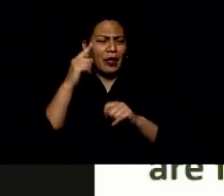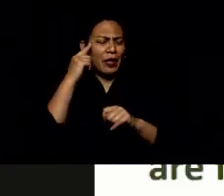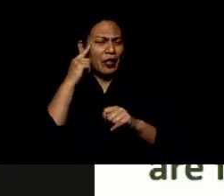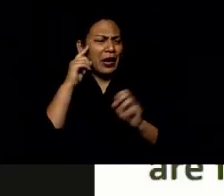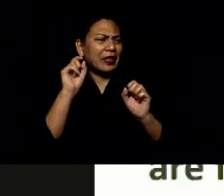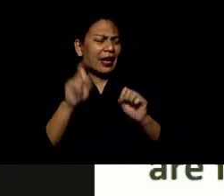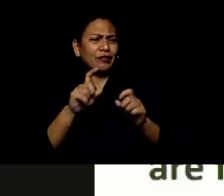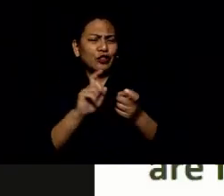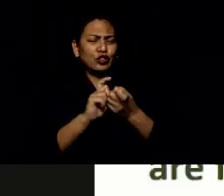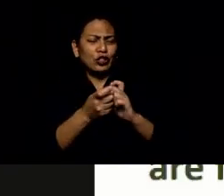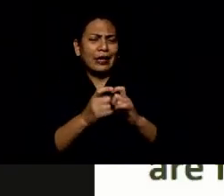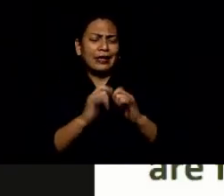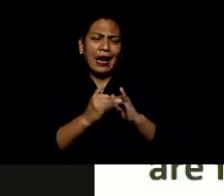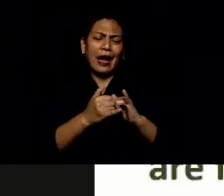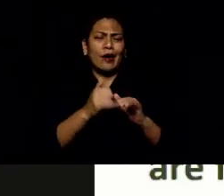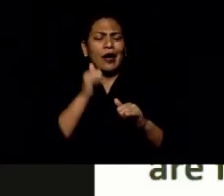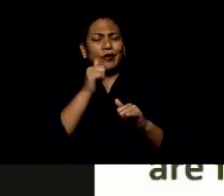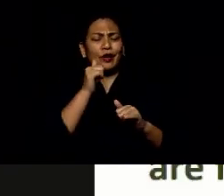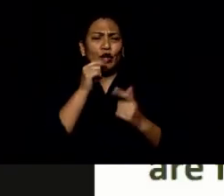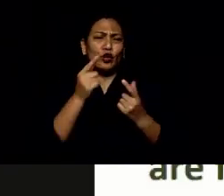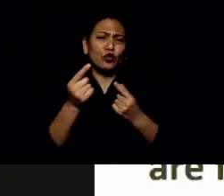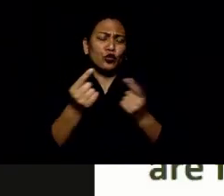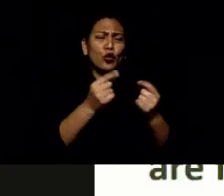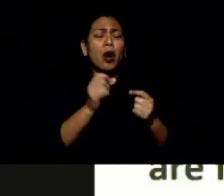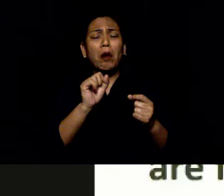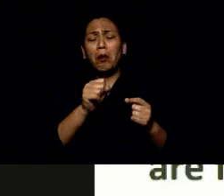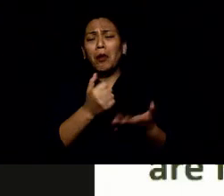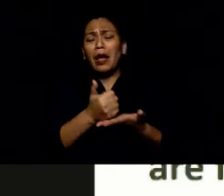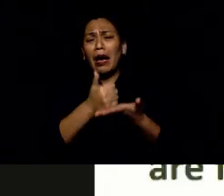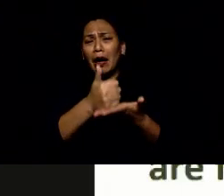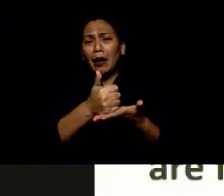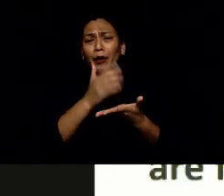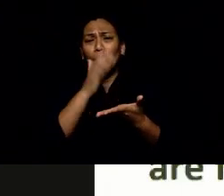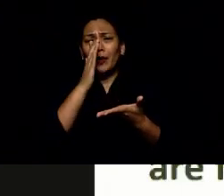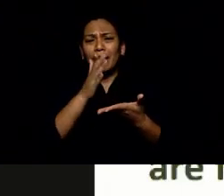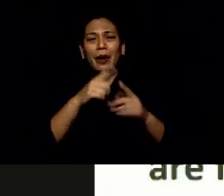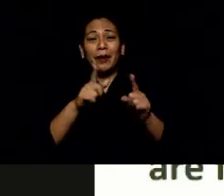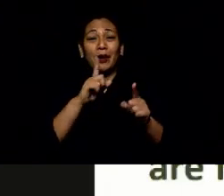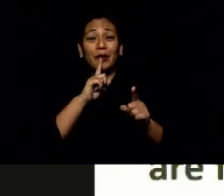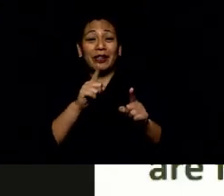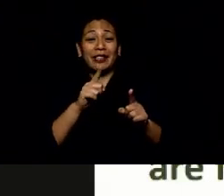they do it, things that's helpful, but let's remember that it's not so much.